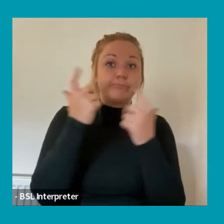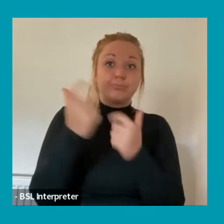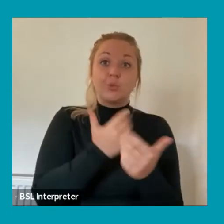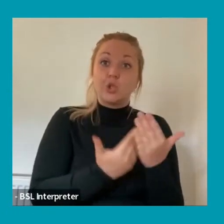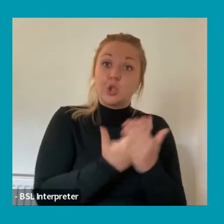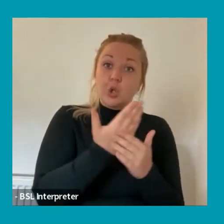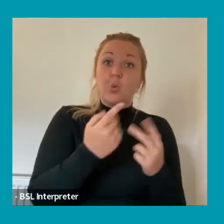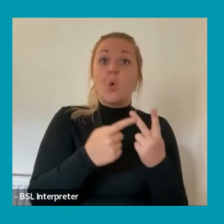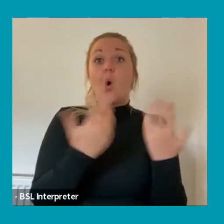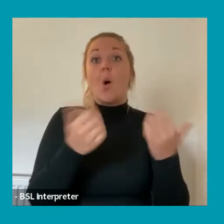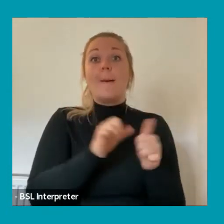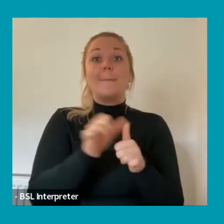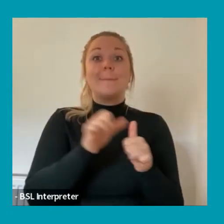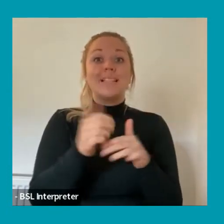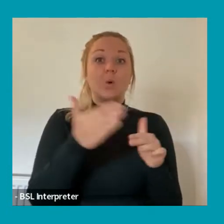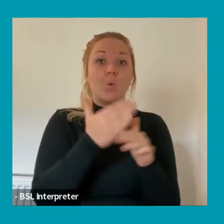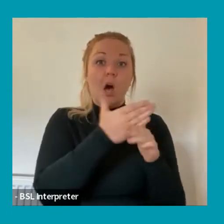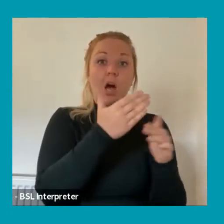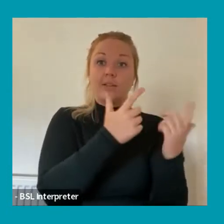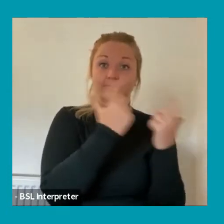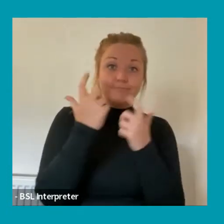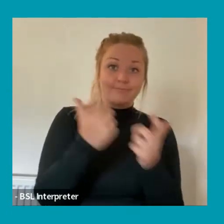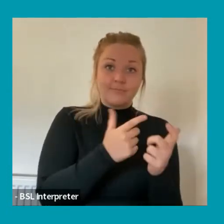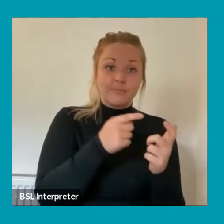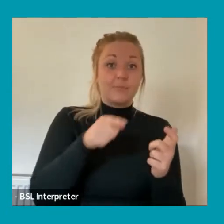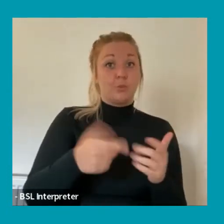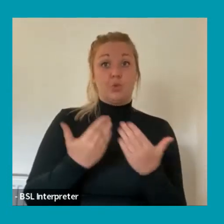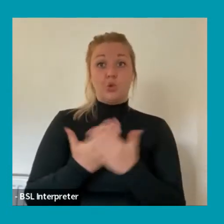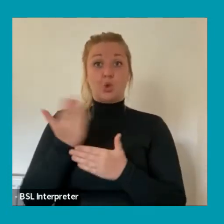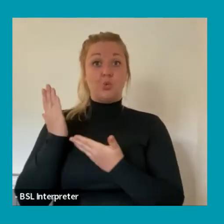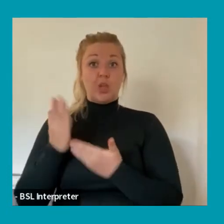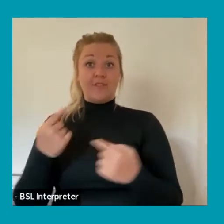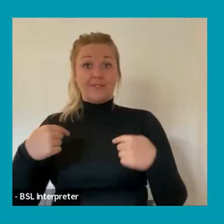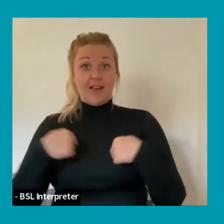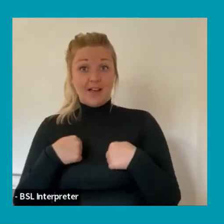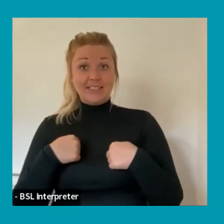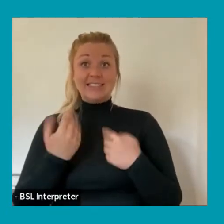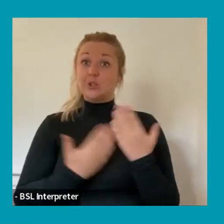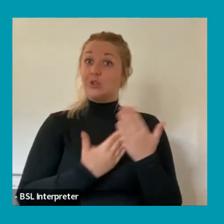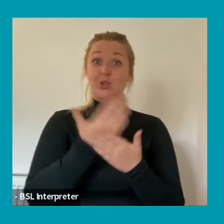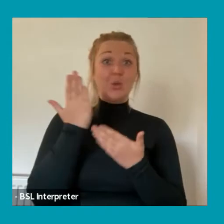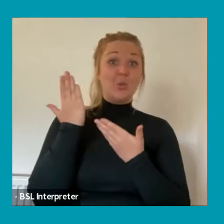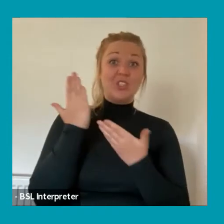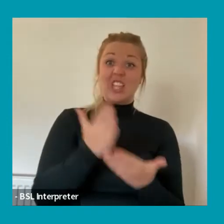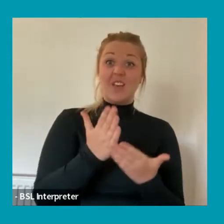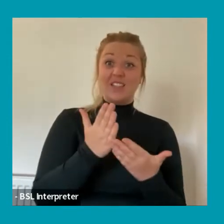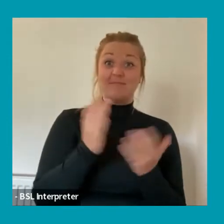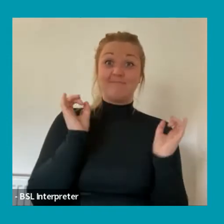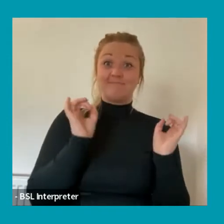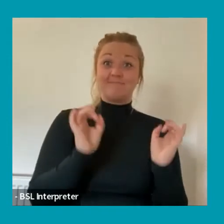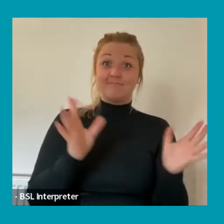And it was a brand-new service for us. It is actually a brand-new service in terms of the way we deliver it.